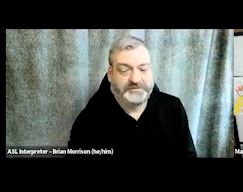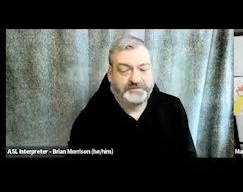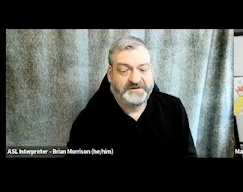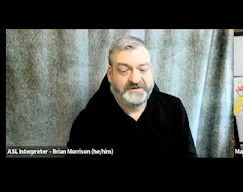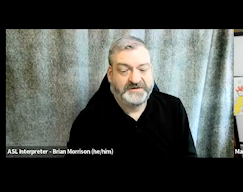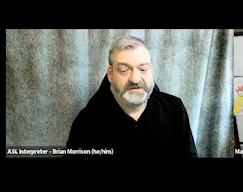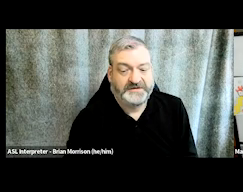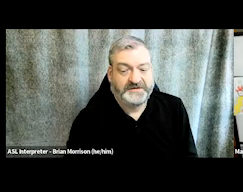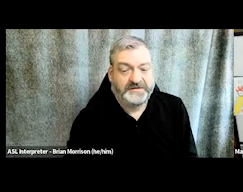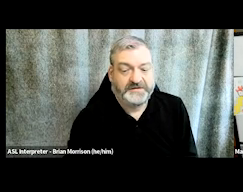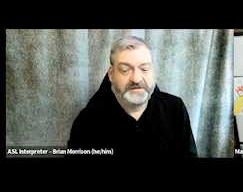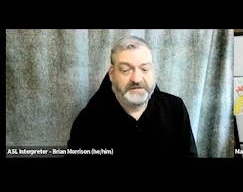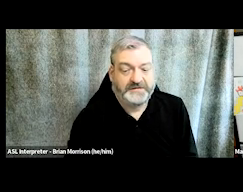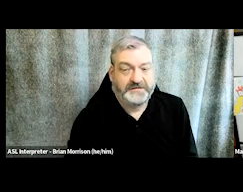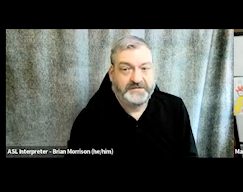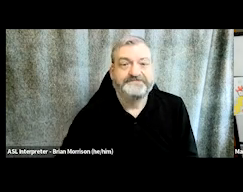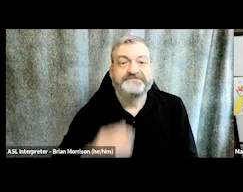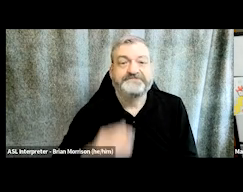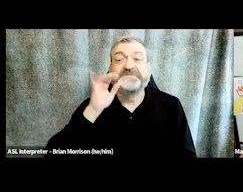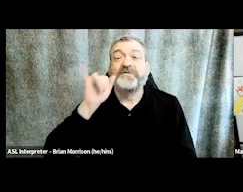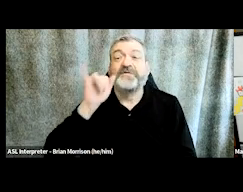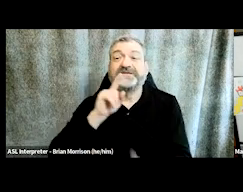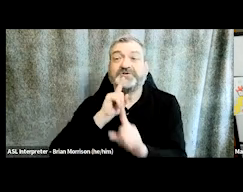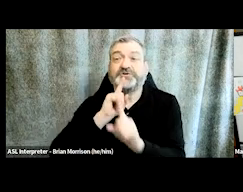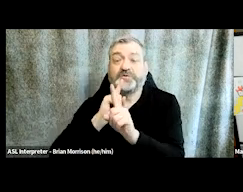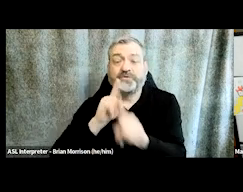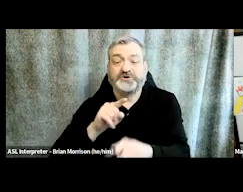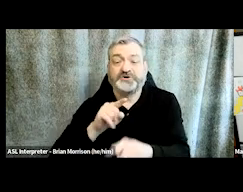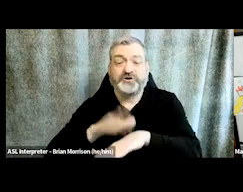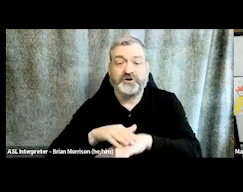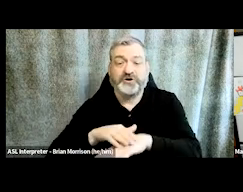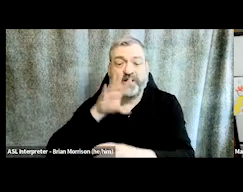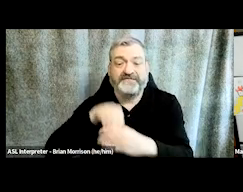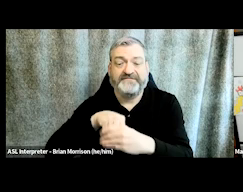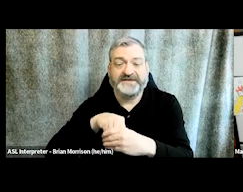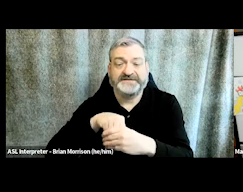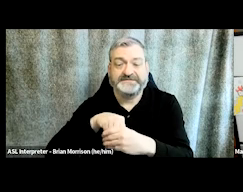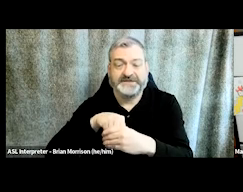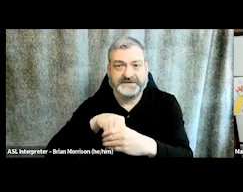and that's your return on investment or your return on mission. And that's really what we want to communicate.